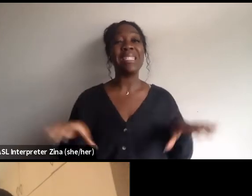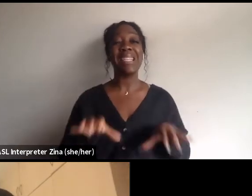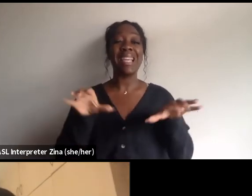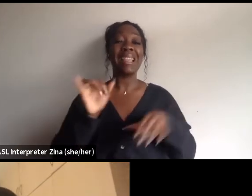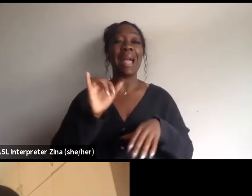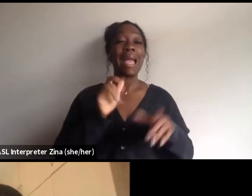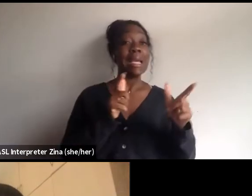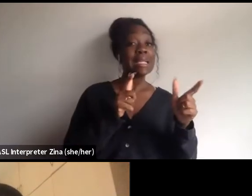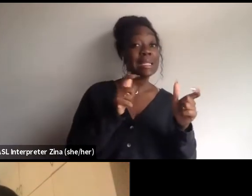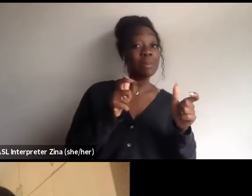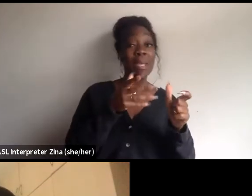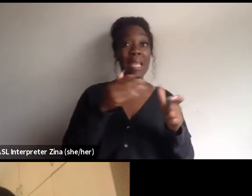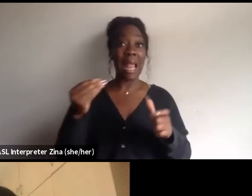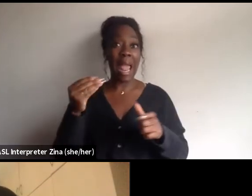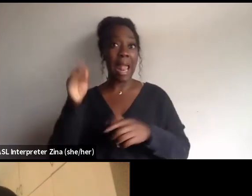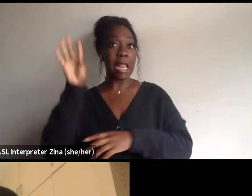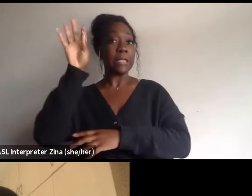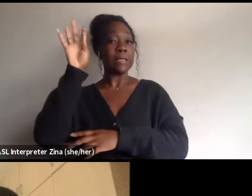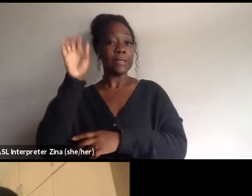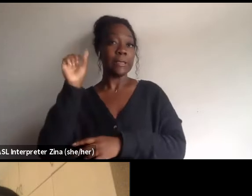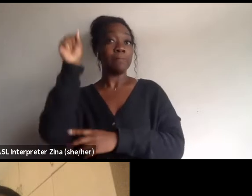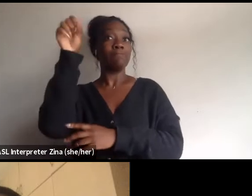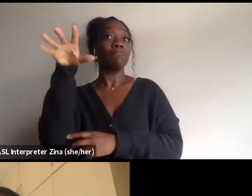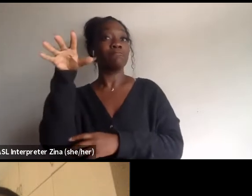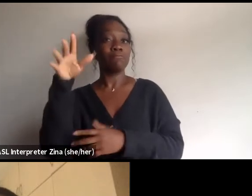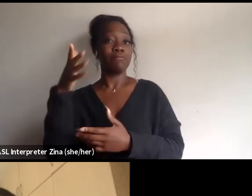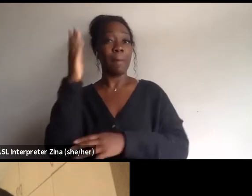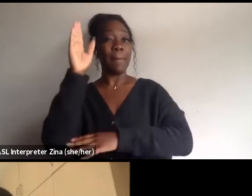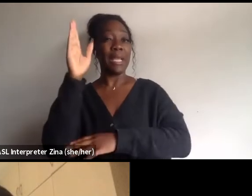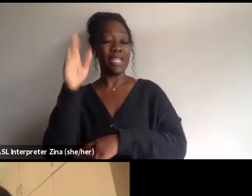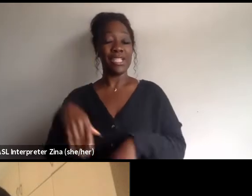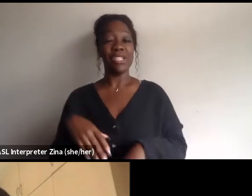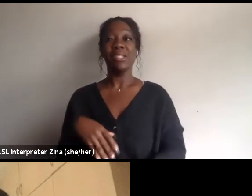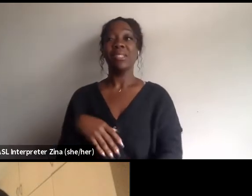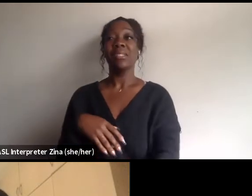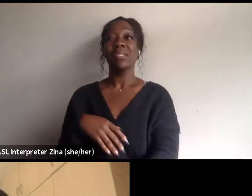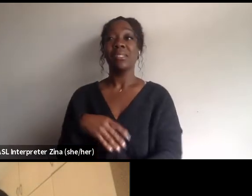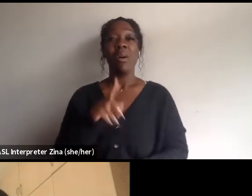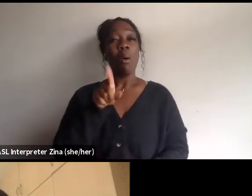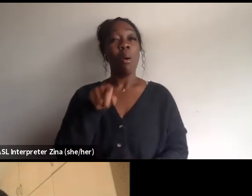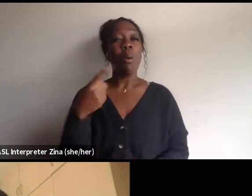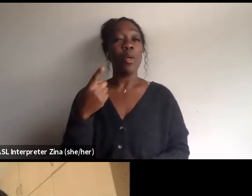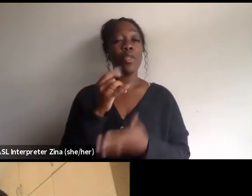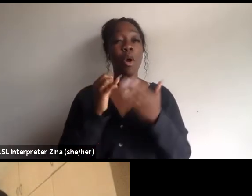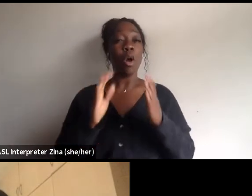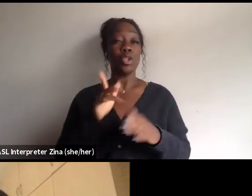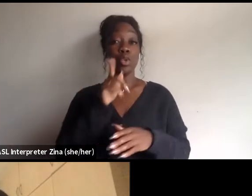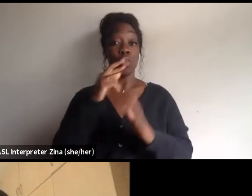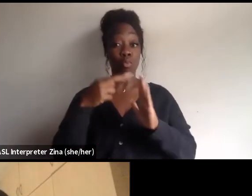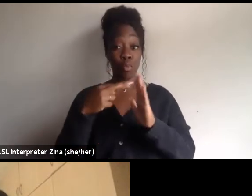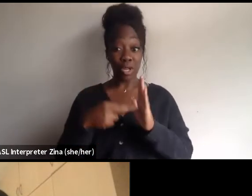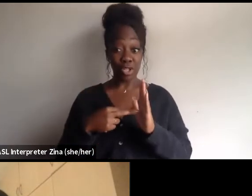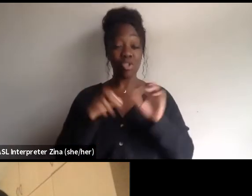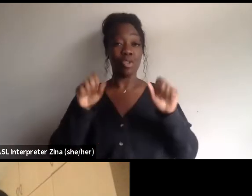that only the artists that registered for the speed pitches had moved tables. Some of the artists who hadn't registered thought, oh